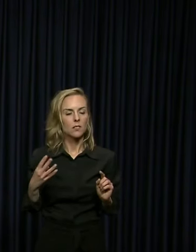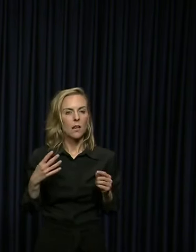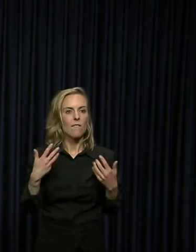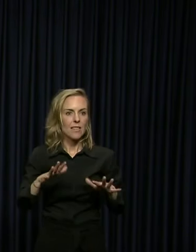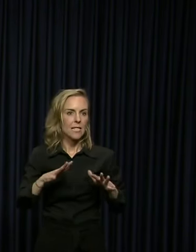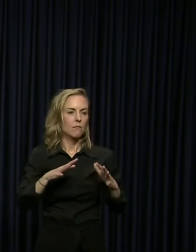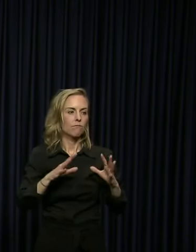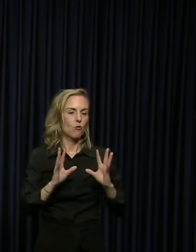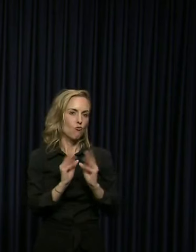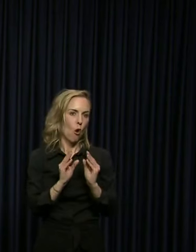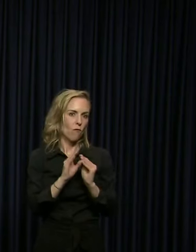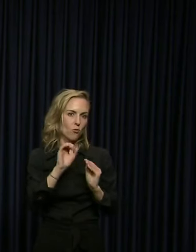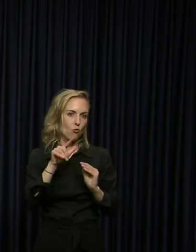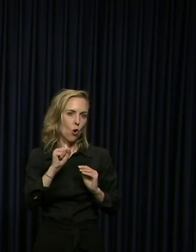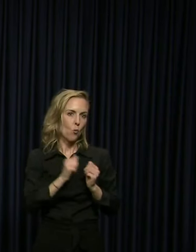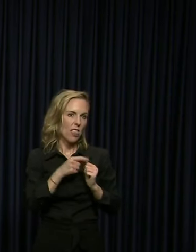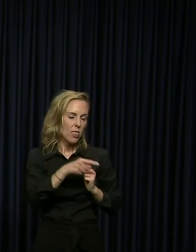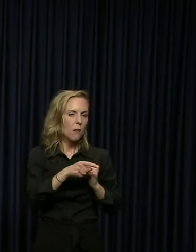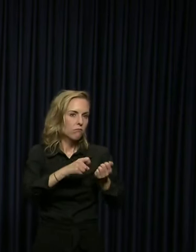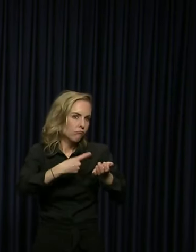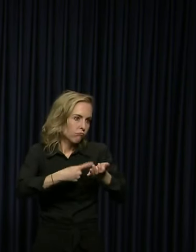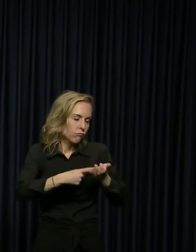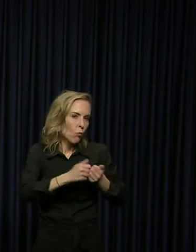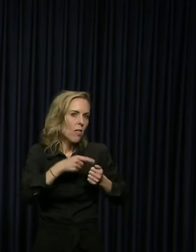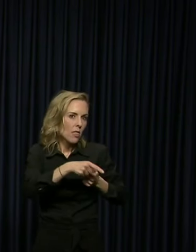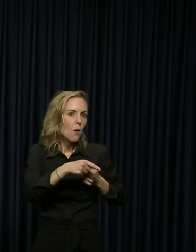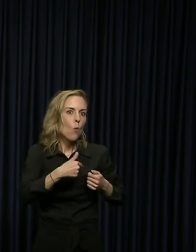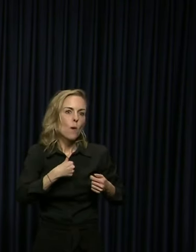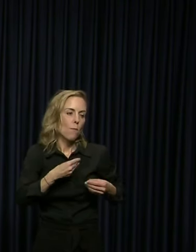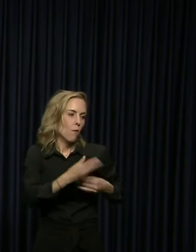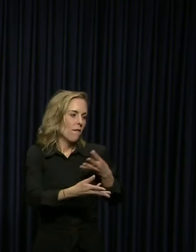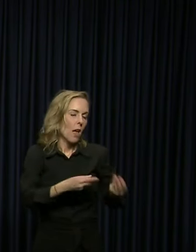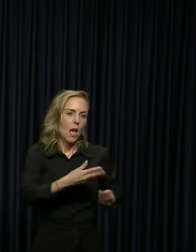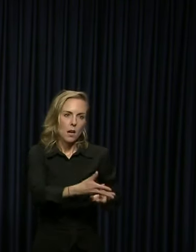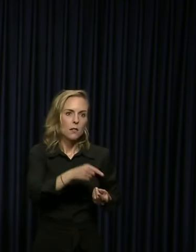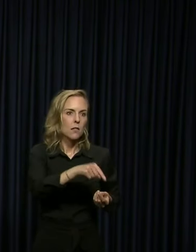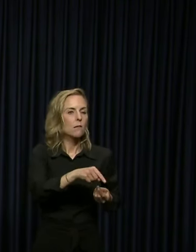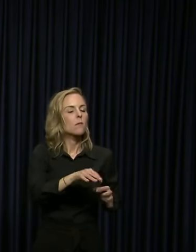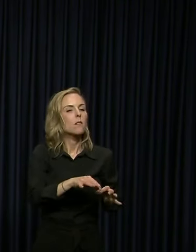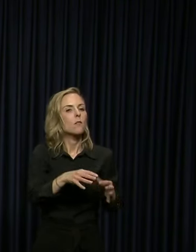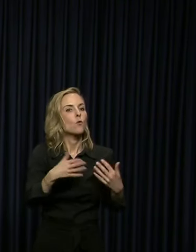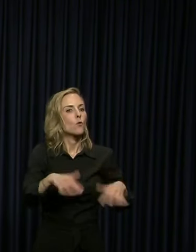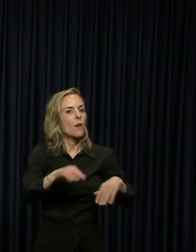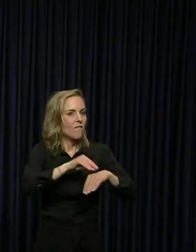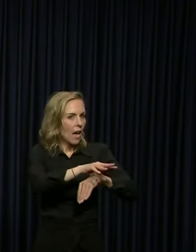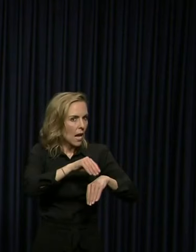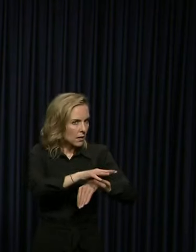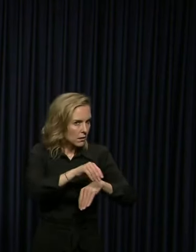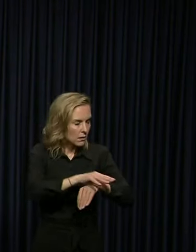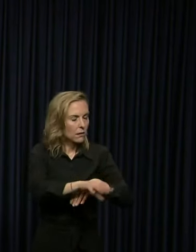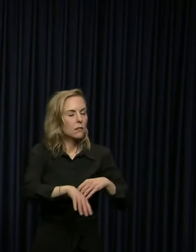RESOURCES, WE HAVE OF ANYWHERE ACROSS THE COMMONWEALTH.